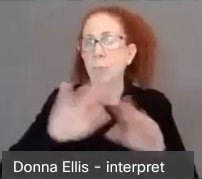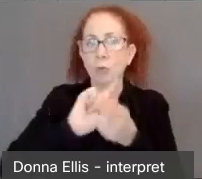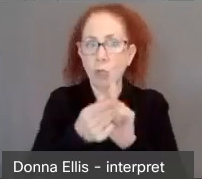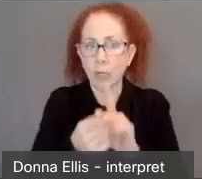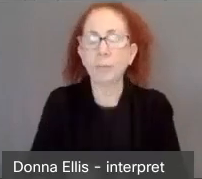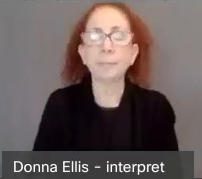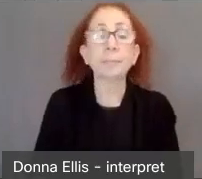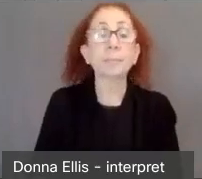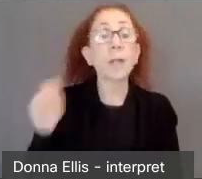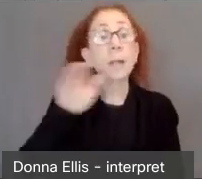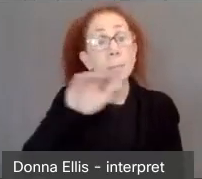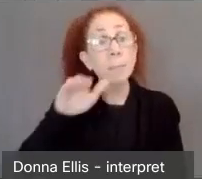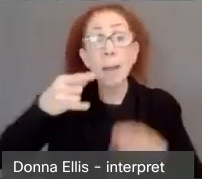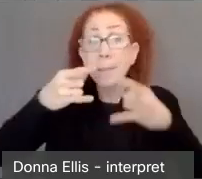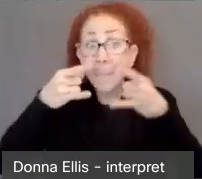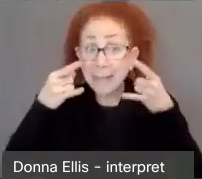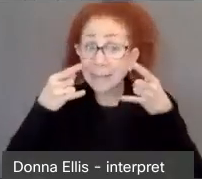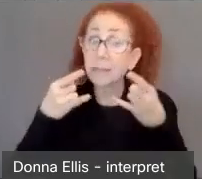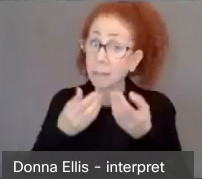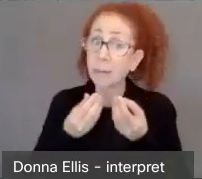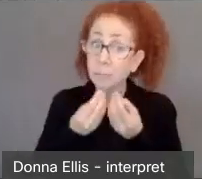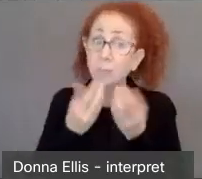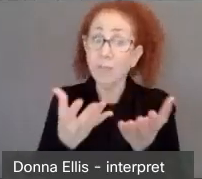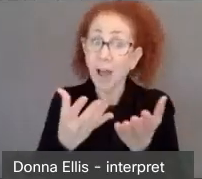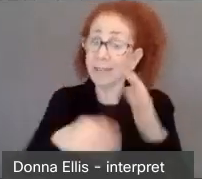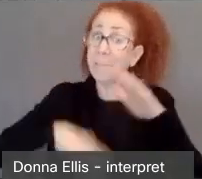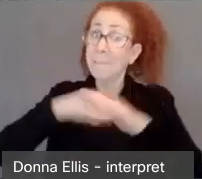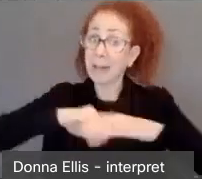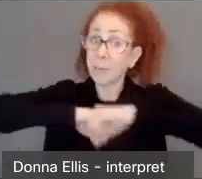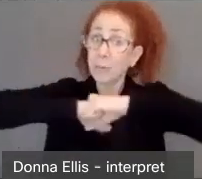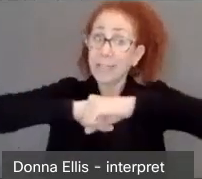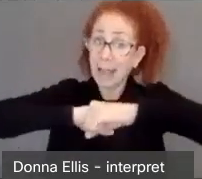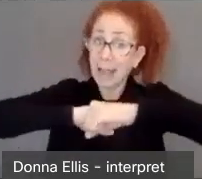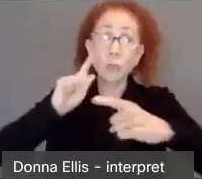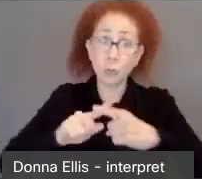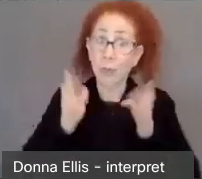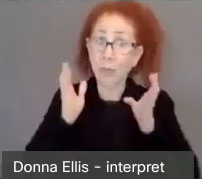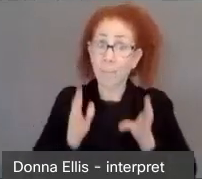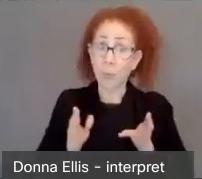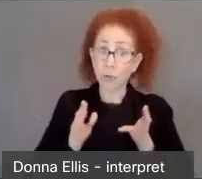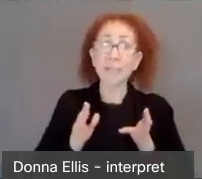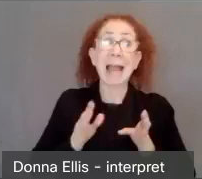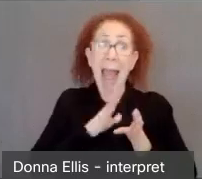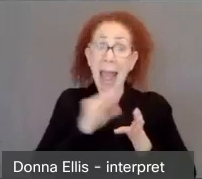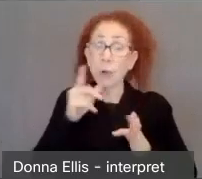that masking provides maximal protection to the individual and those in proximity to them.